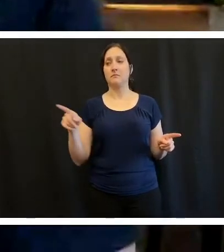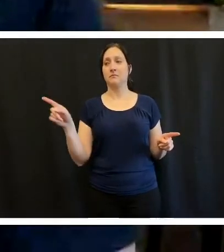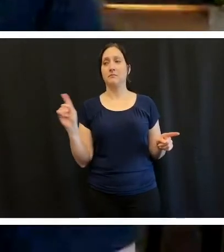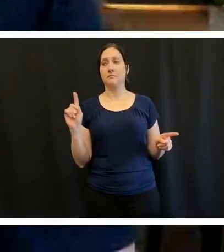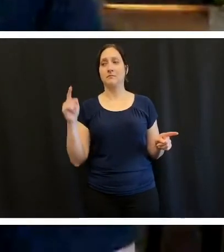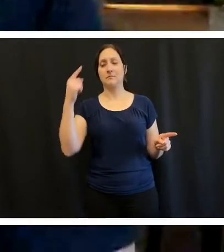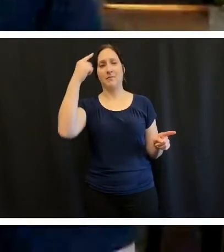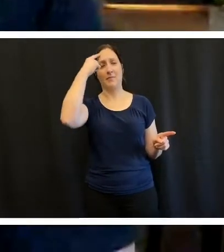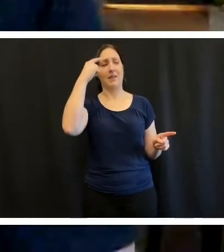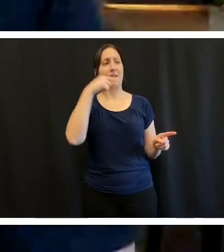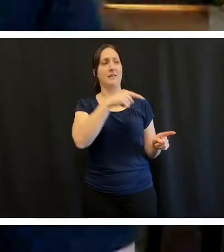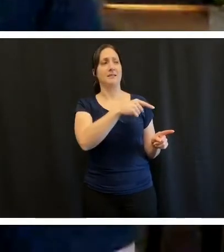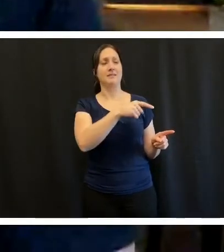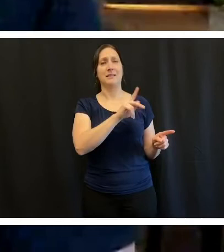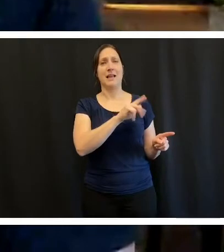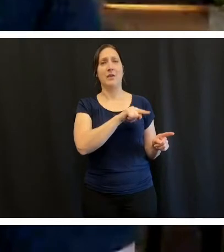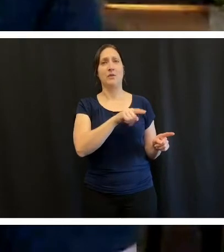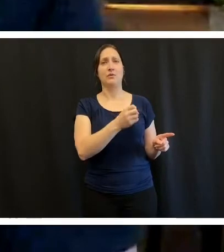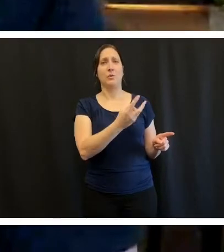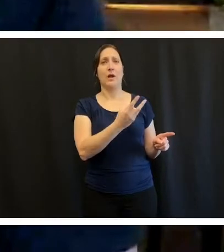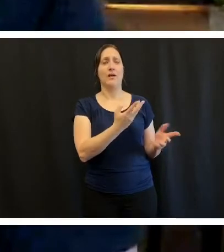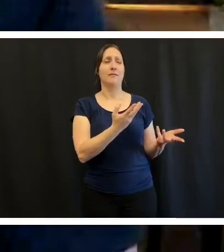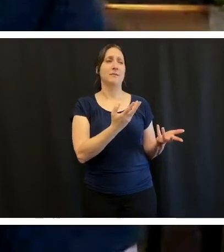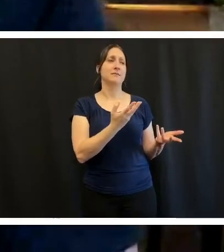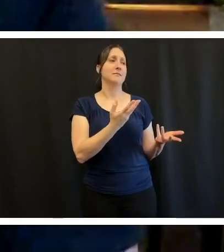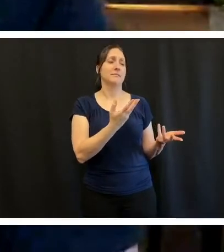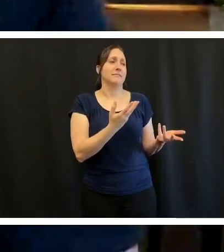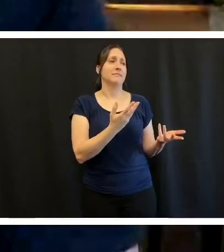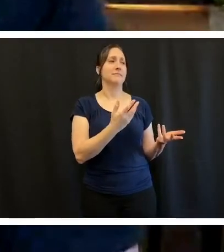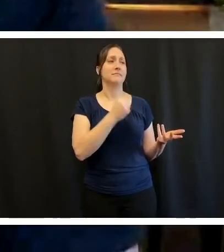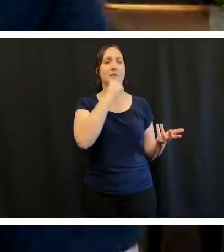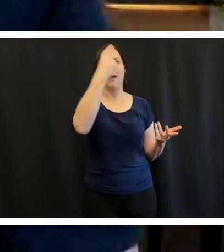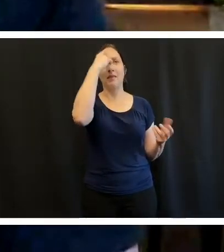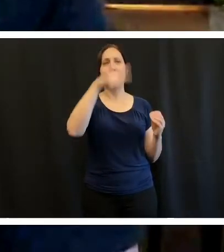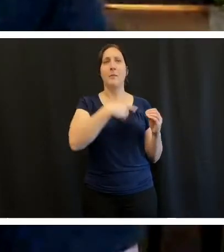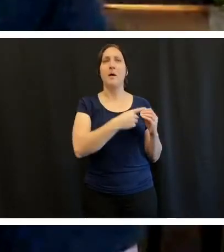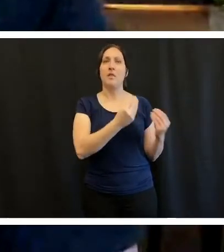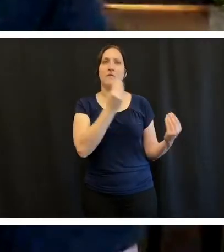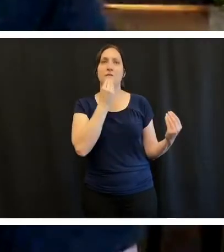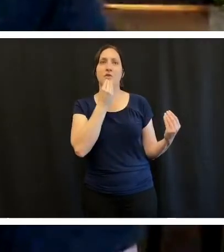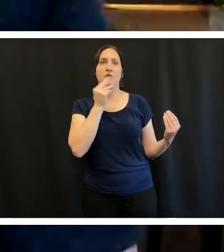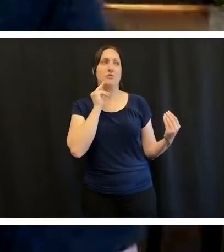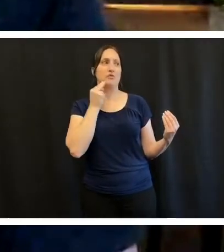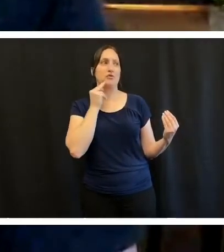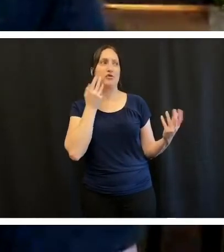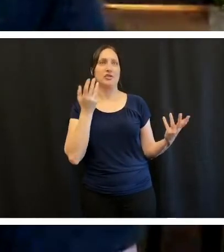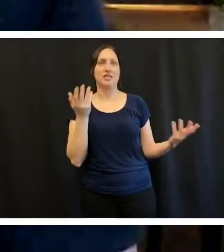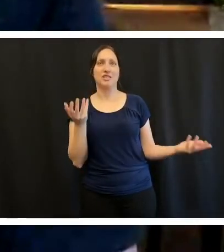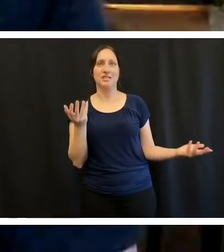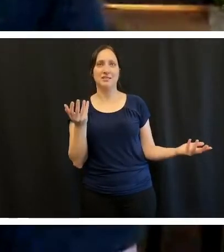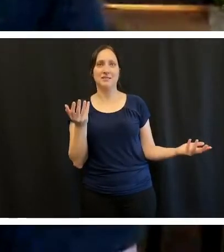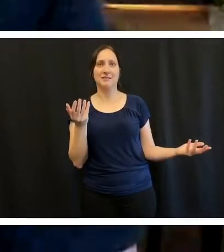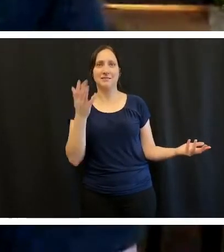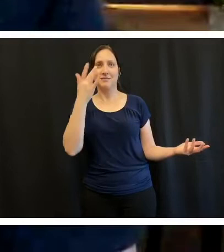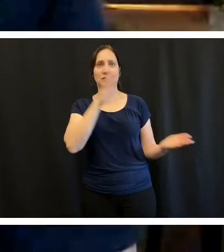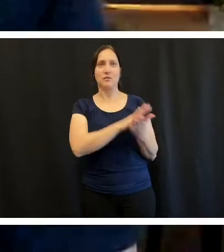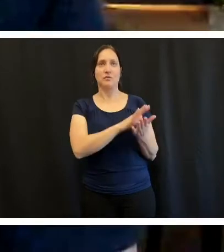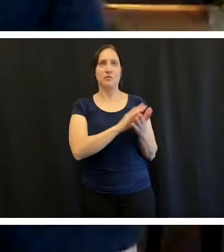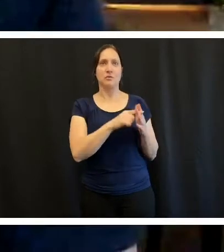in just providing basic food and nutrition. One of the things that happened early on was schools realized we've got to continue